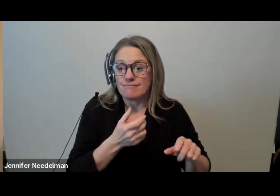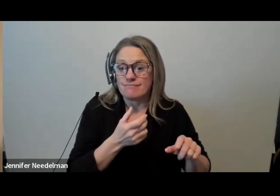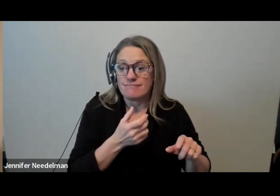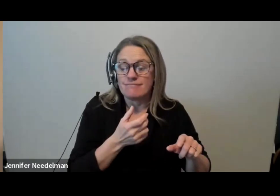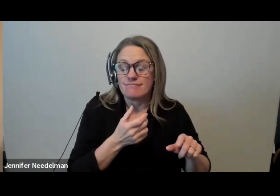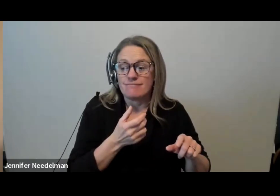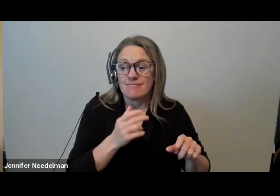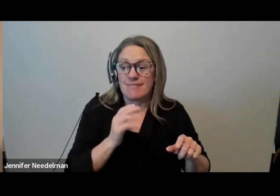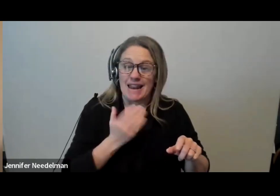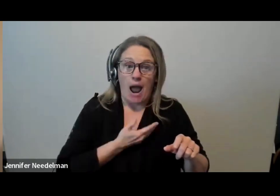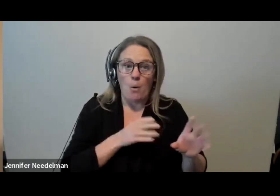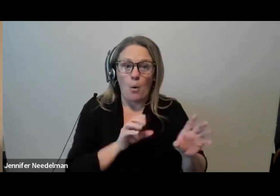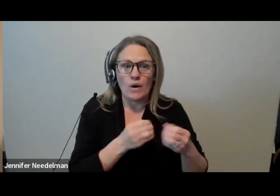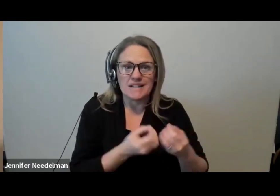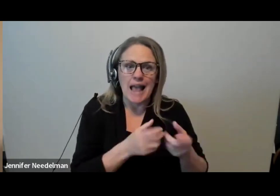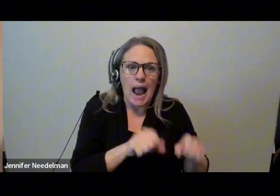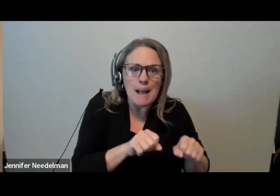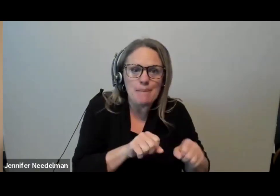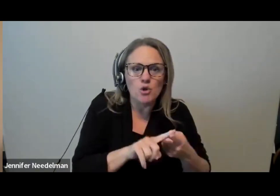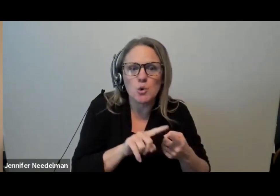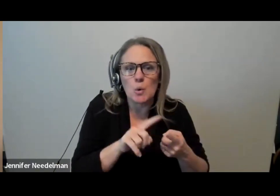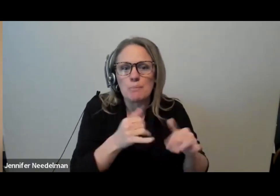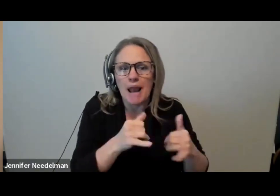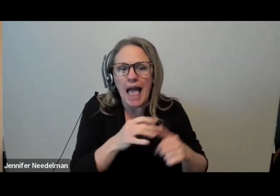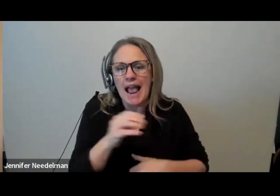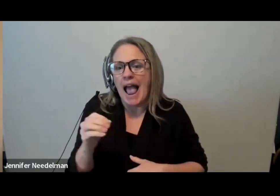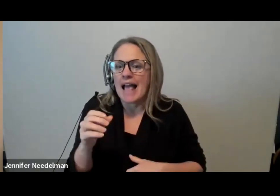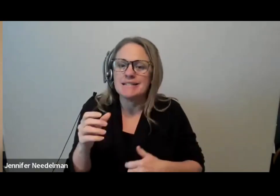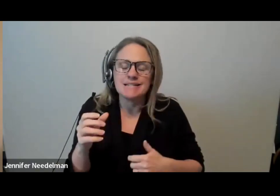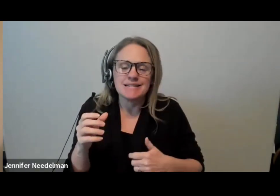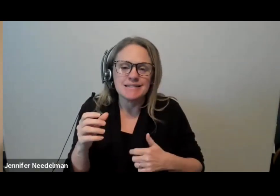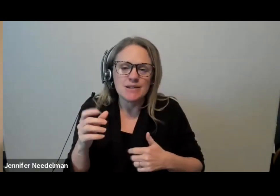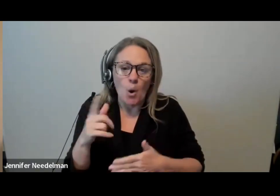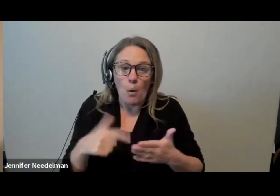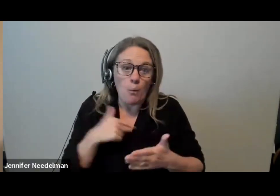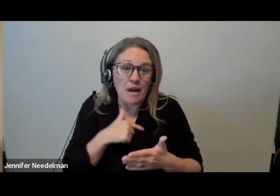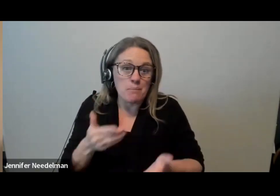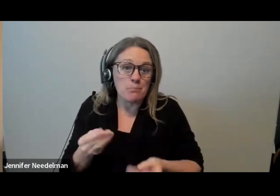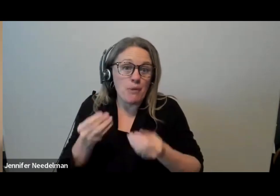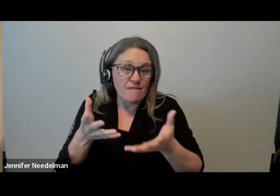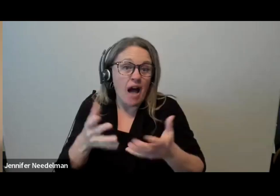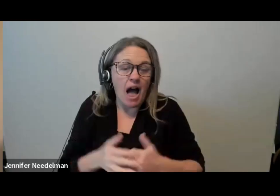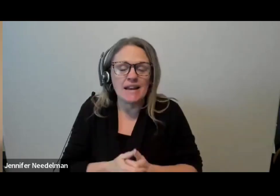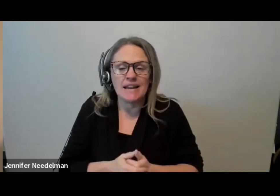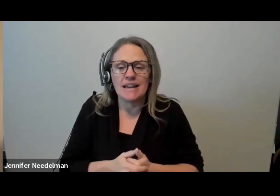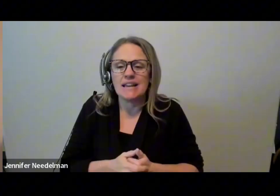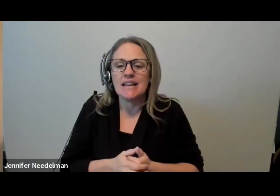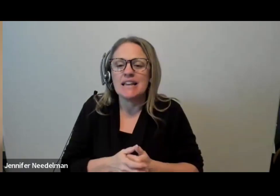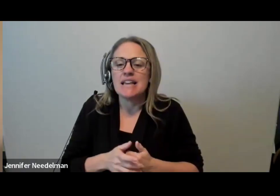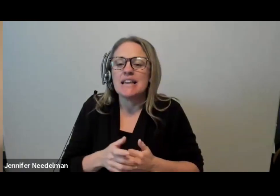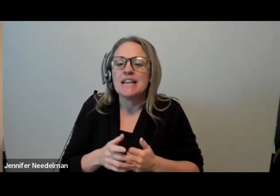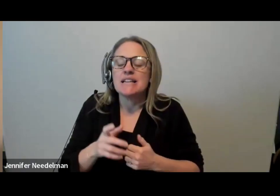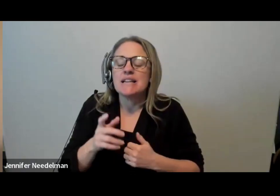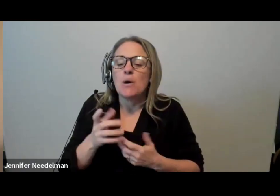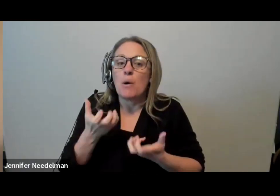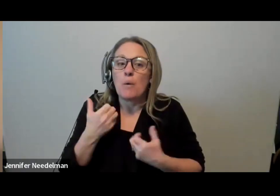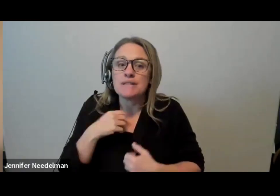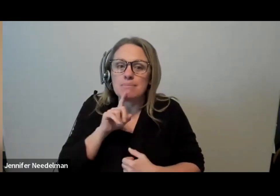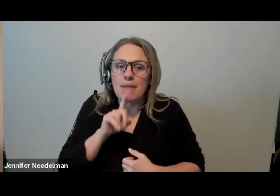that we provide to like large AAA gaming companies - is making sure that our products